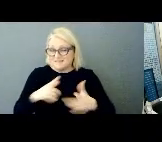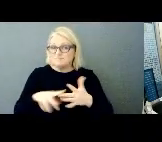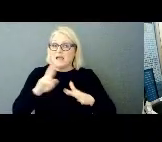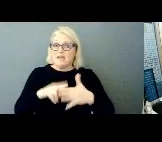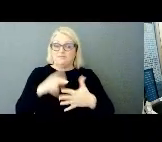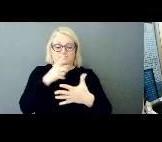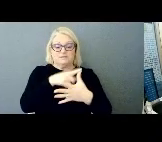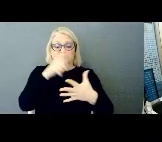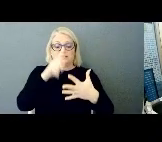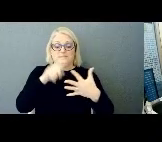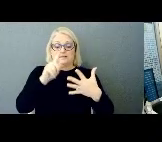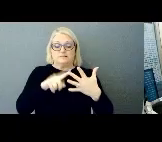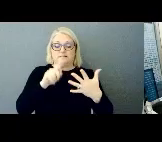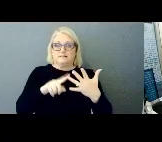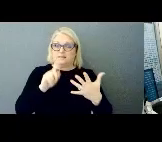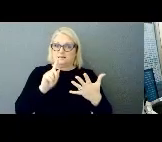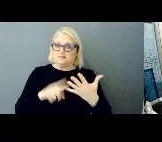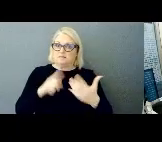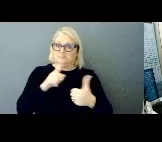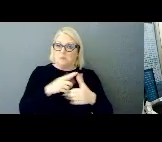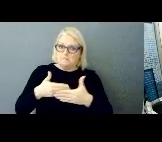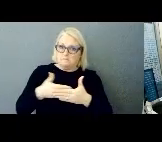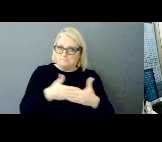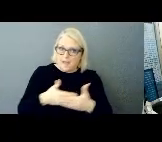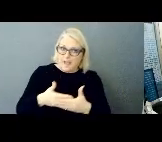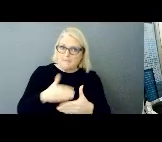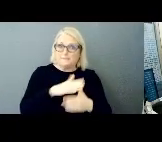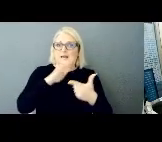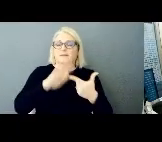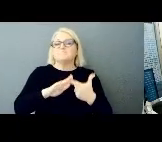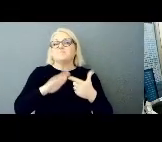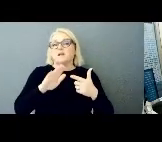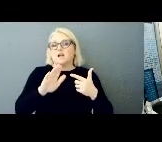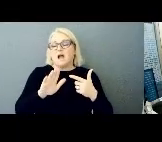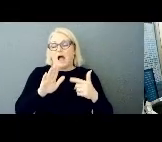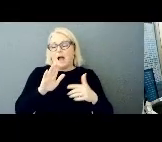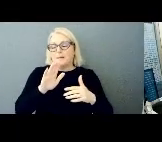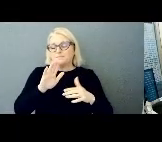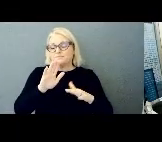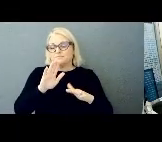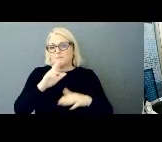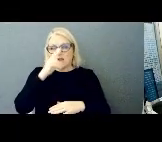antenatal care, sustained nurse home visiting, parenting programs, early childhood education care, and early years of school.